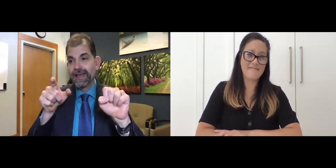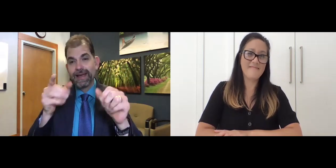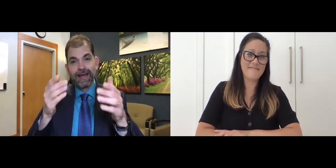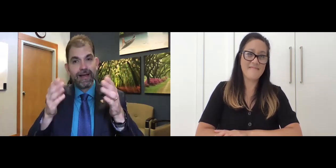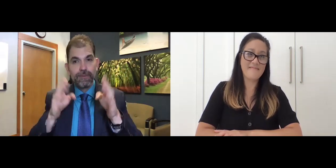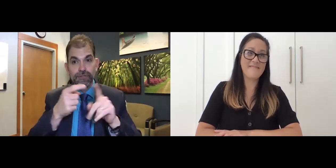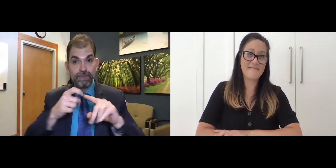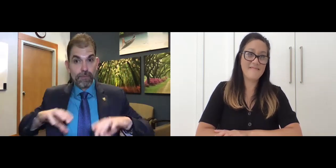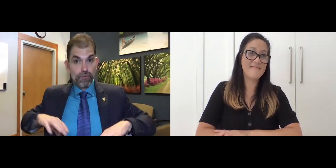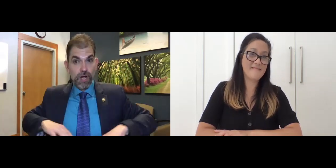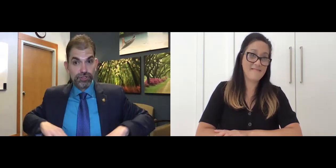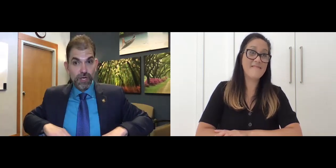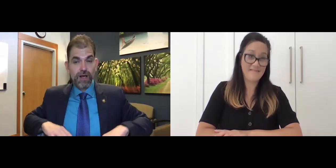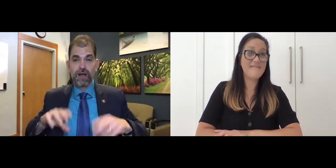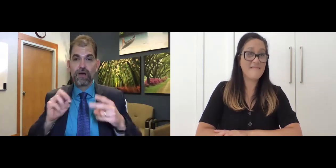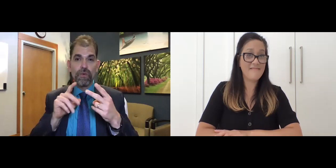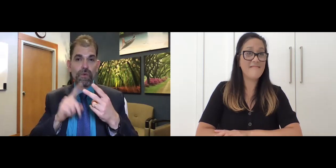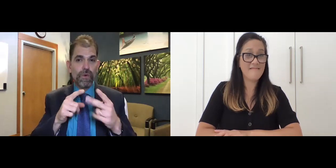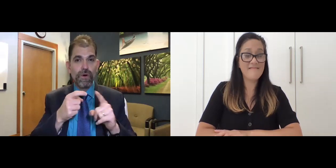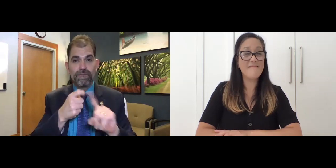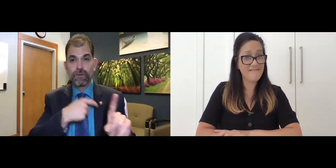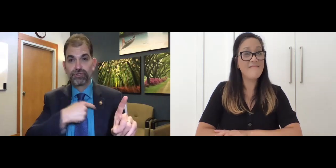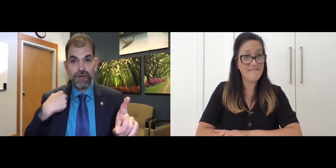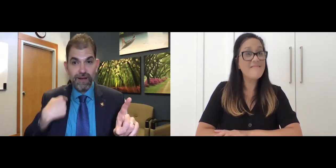adopted a deaf person from another country, from Russia